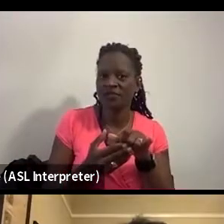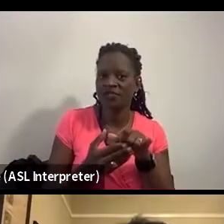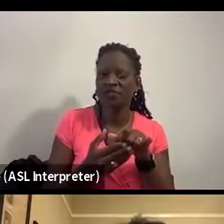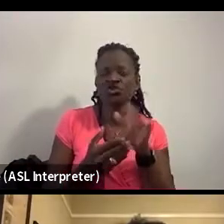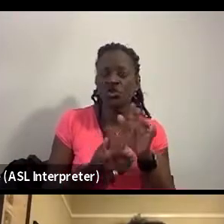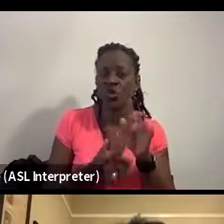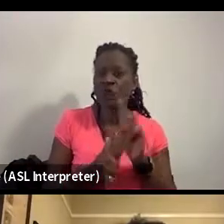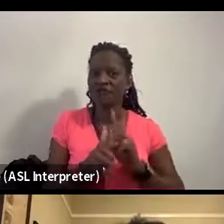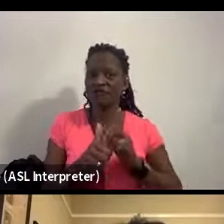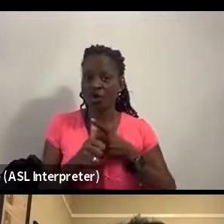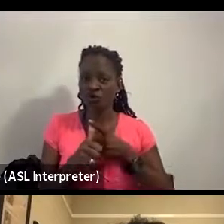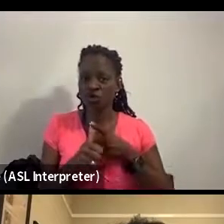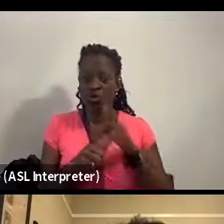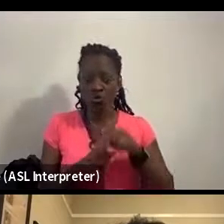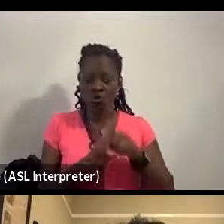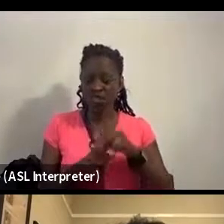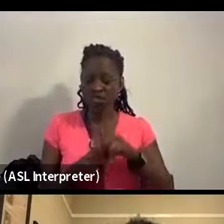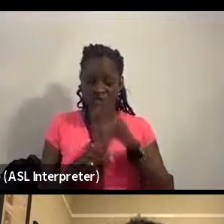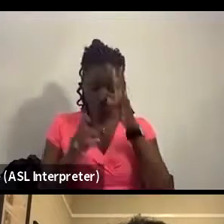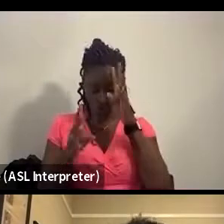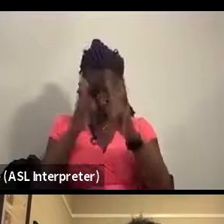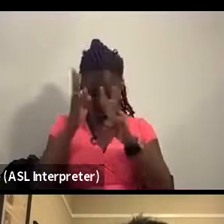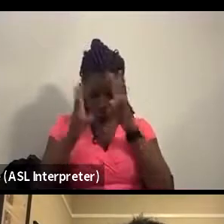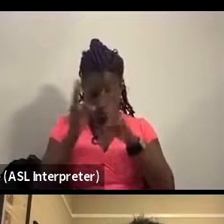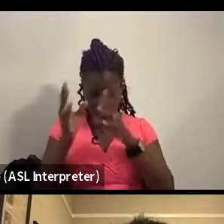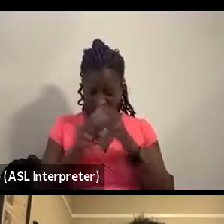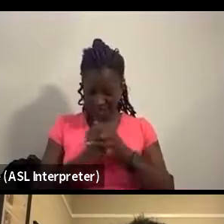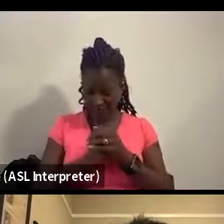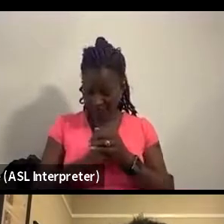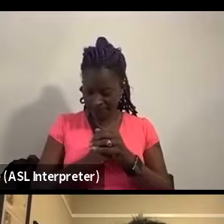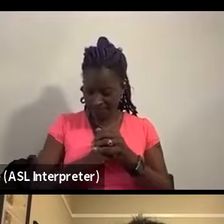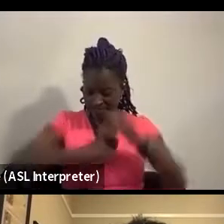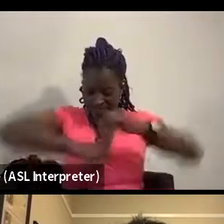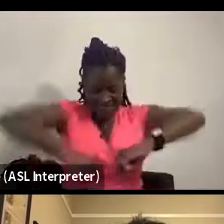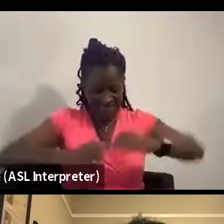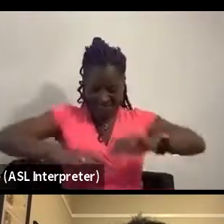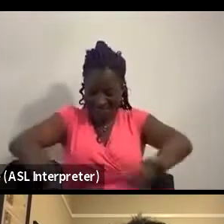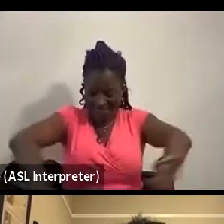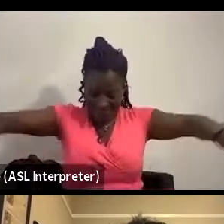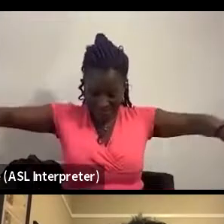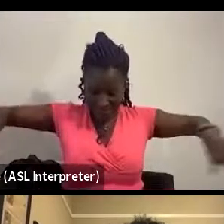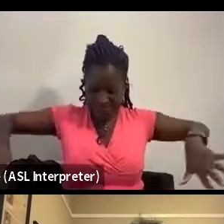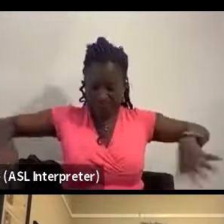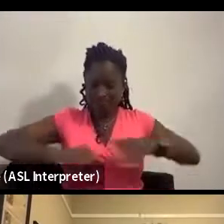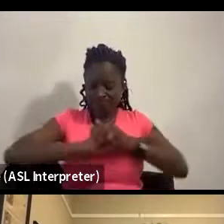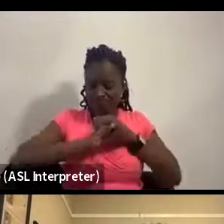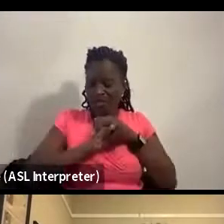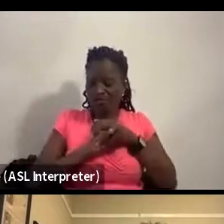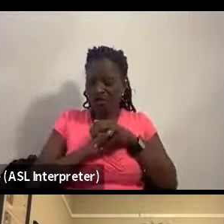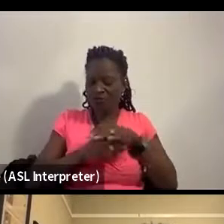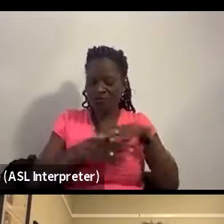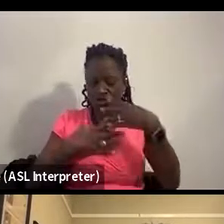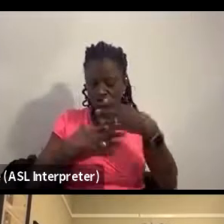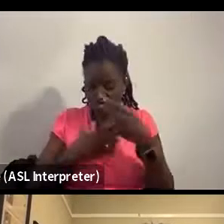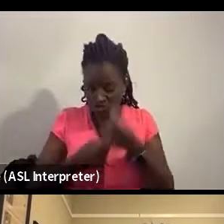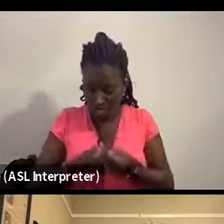to create a space of conversation and trust and try to build trust. And I will completely agree with Anya that